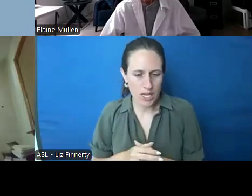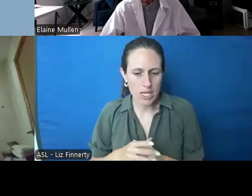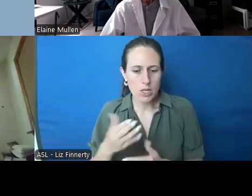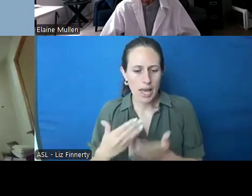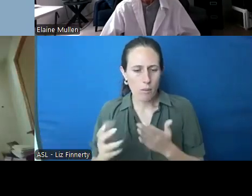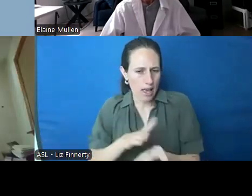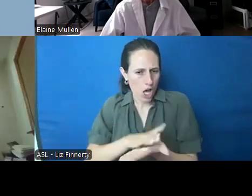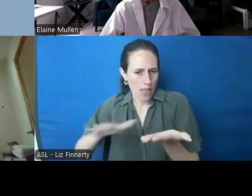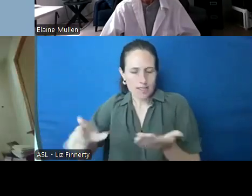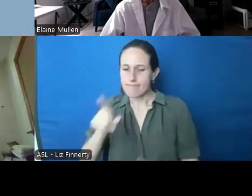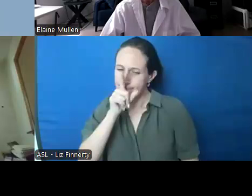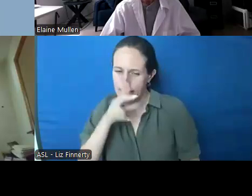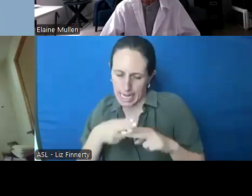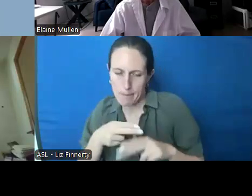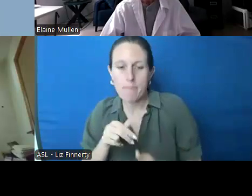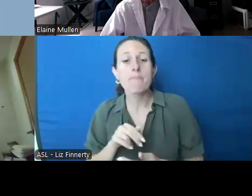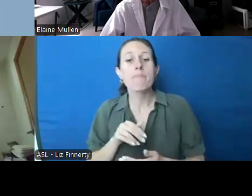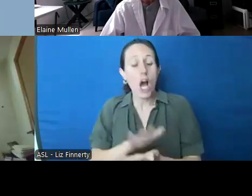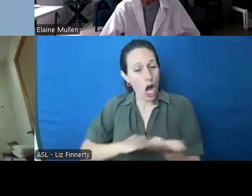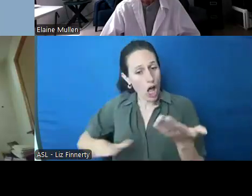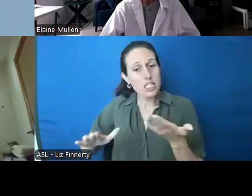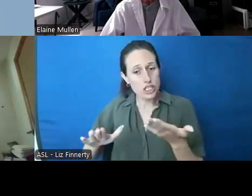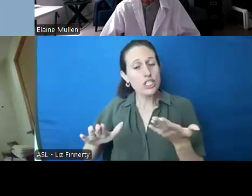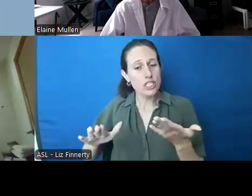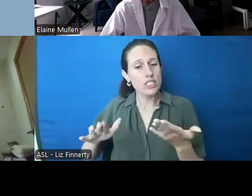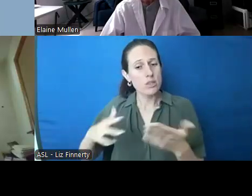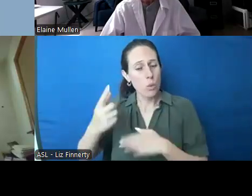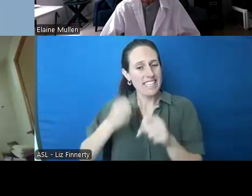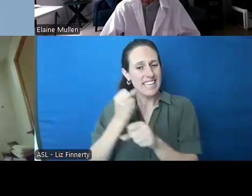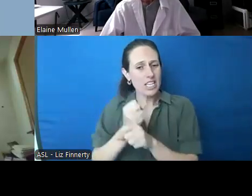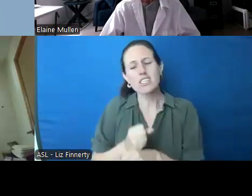winter session, and I was